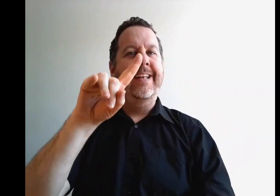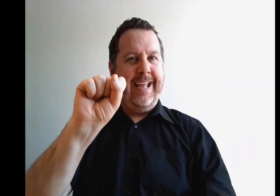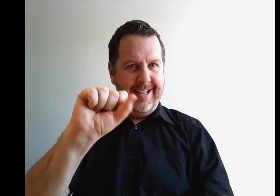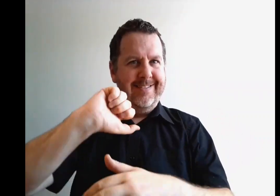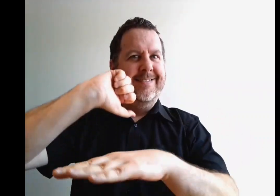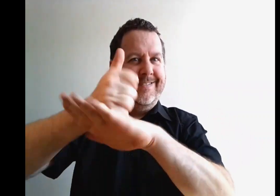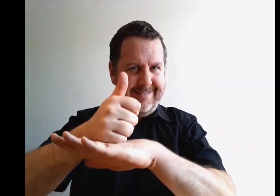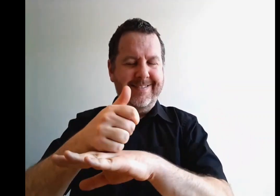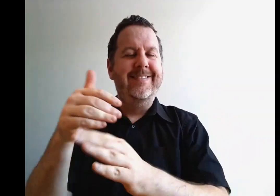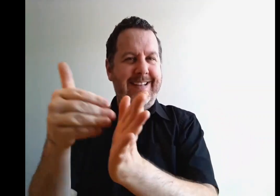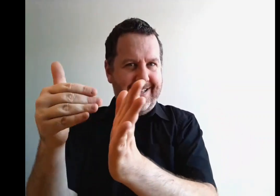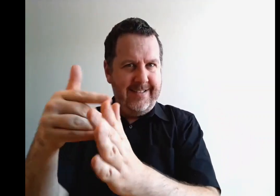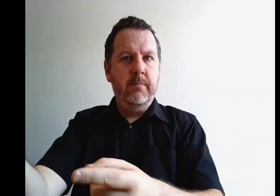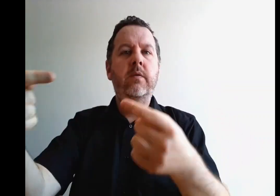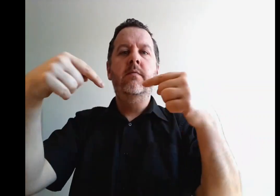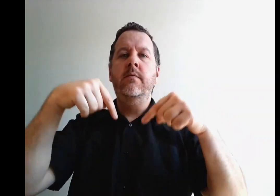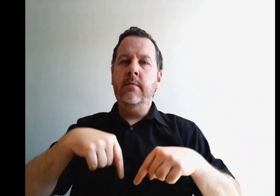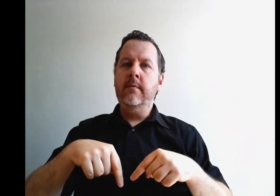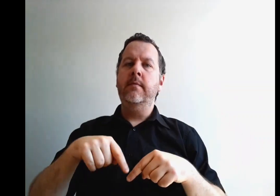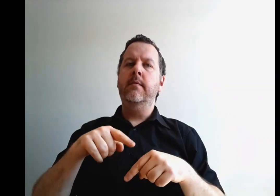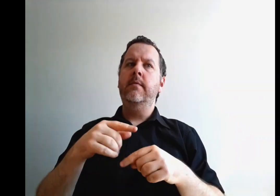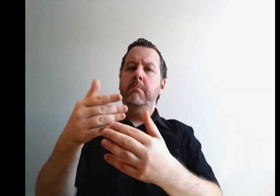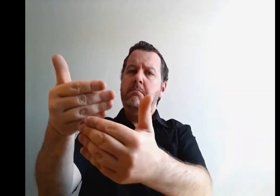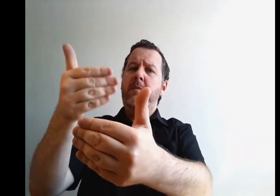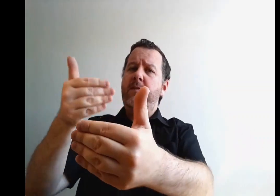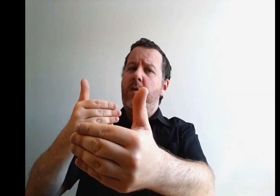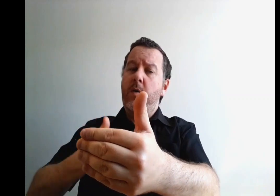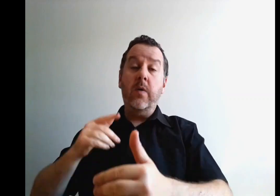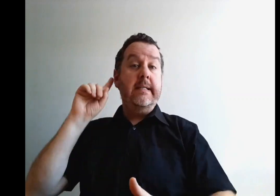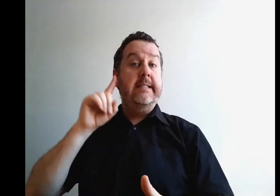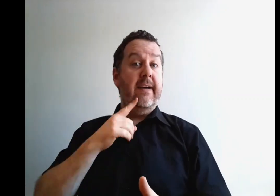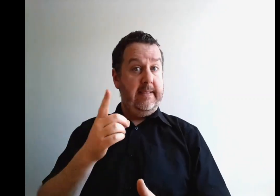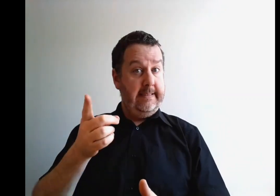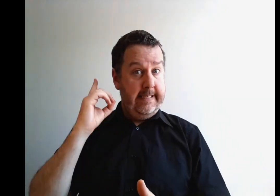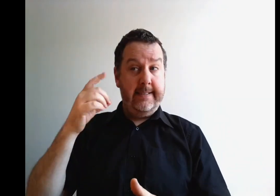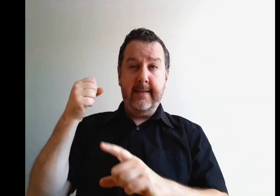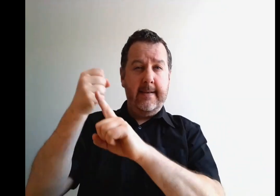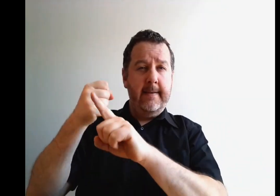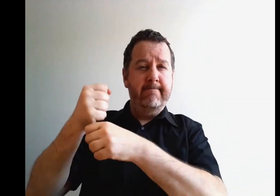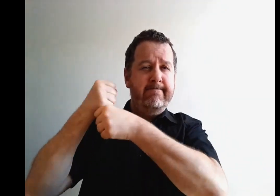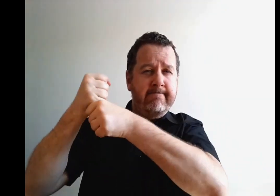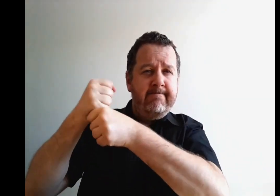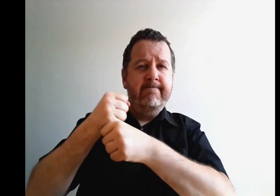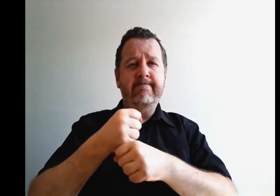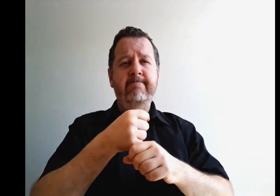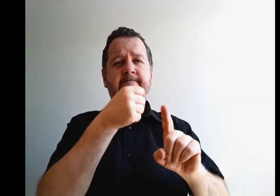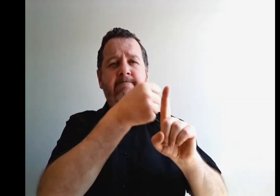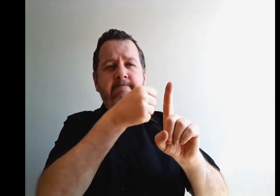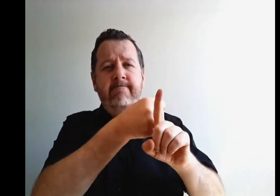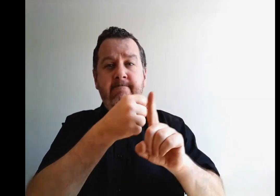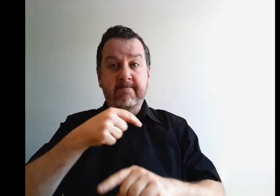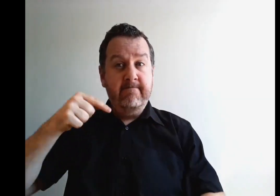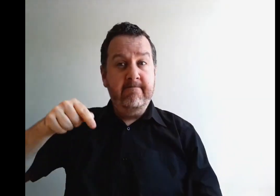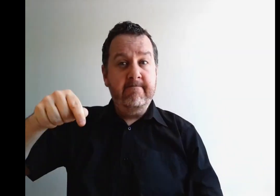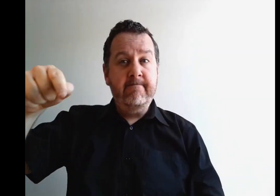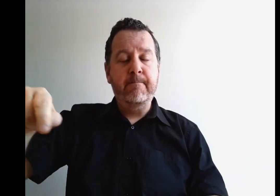But even before then, you saw issues arising that deaf people did campaign on and take a position on.